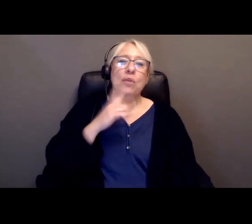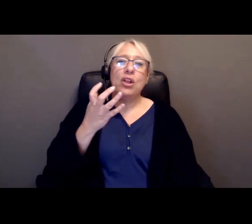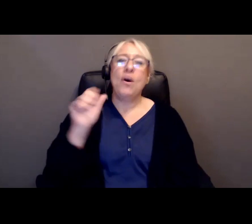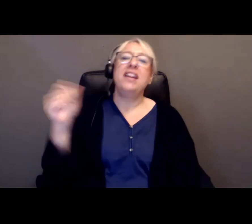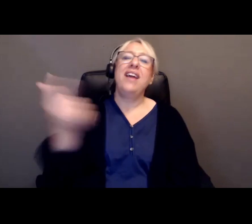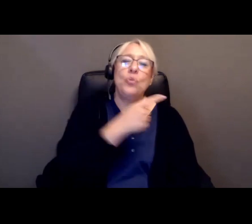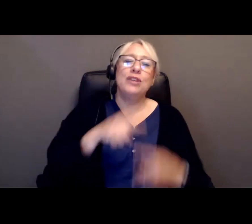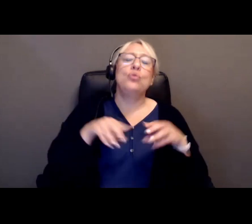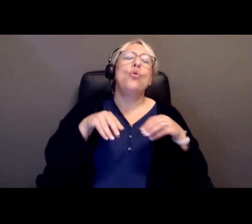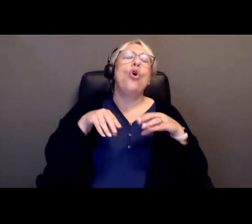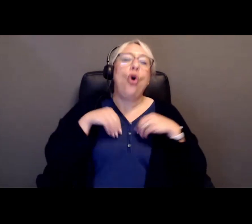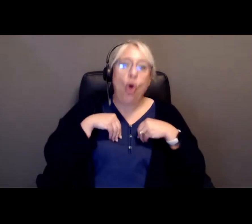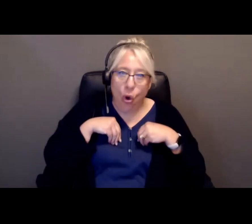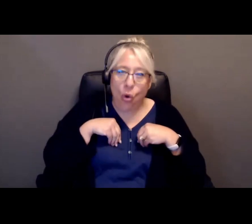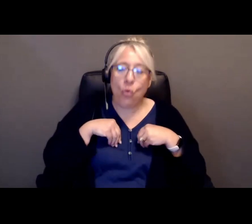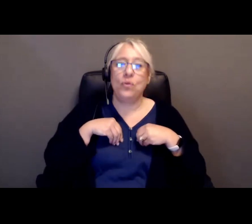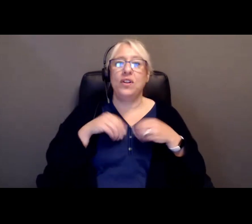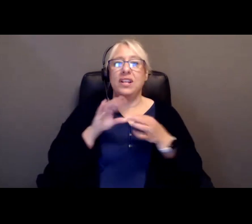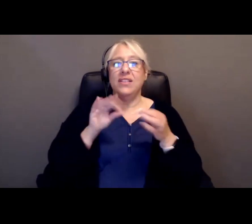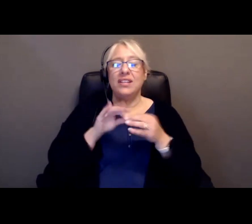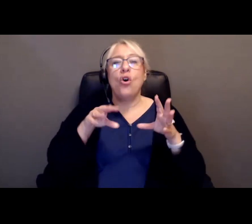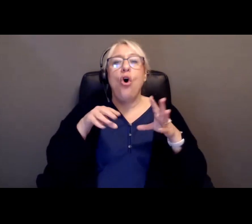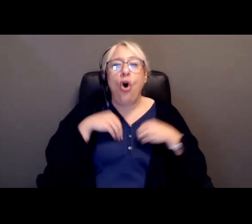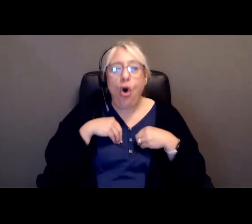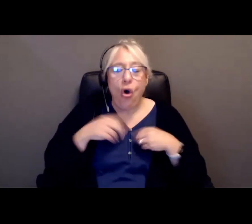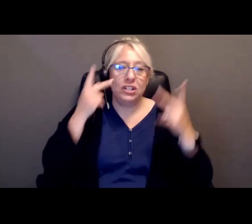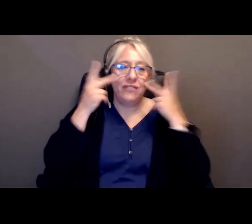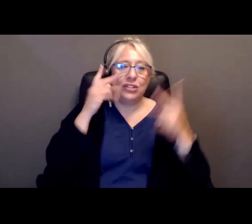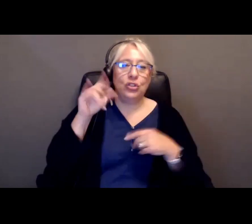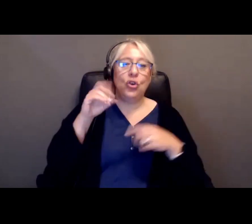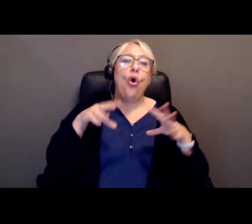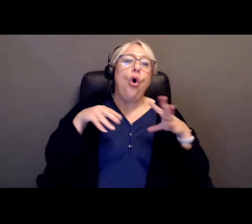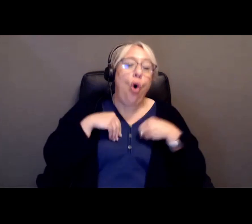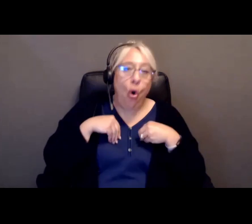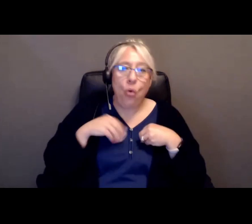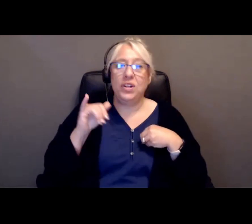everyone to own the ramp, to own the visual cues, to own the hearing cues. Everything around making